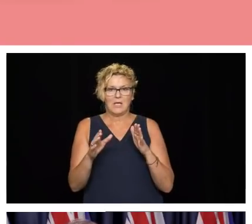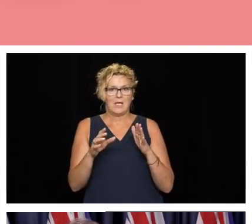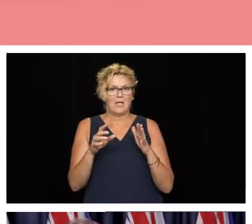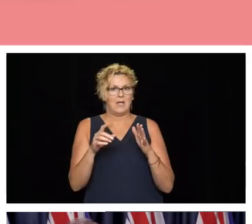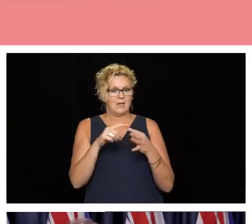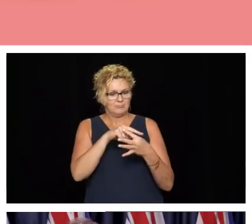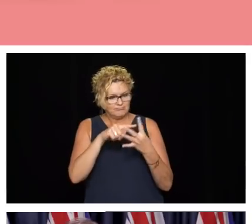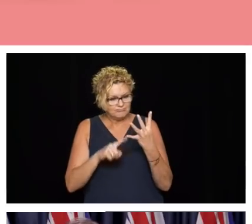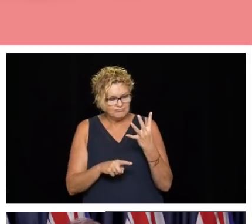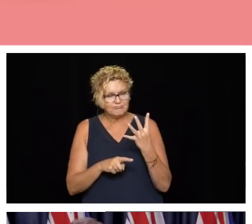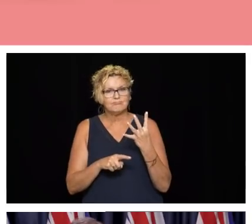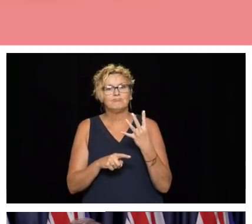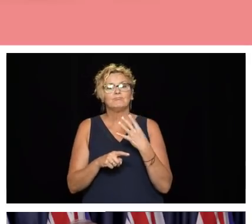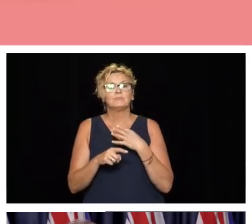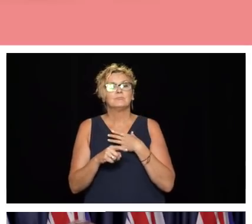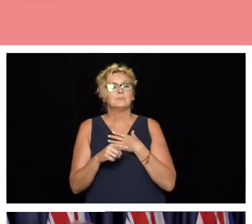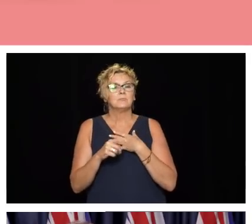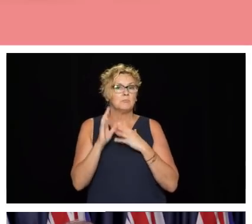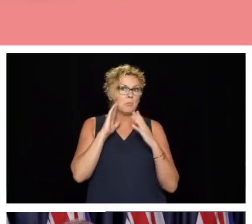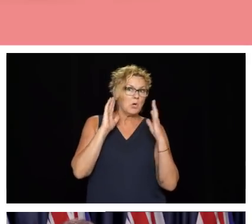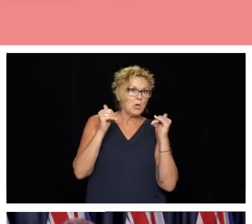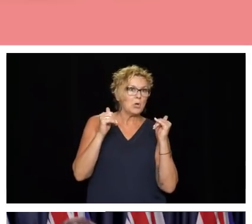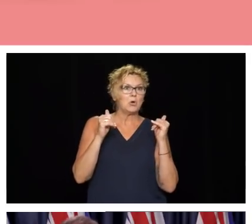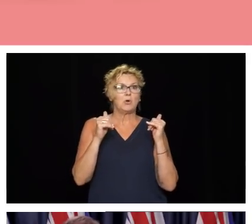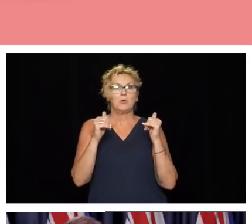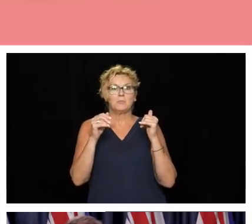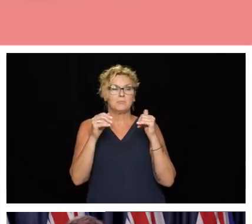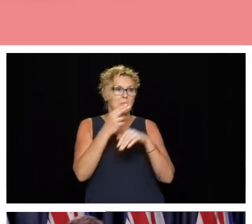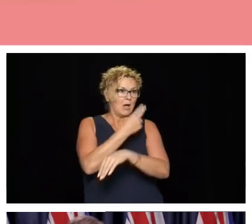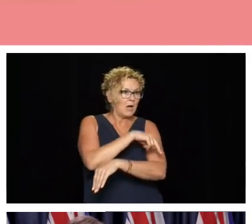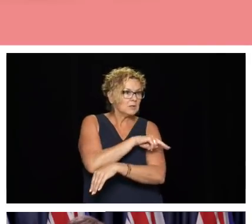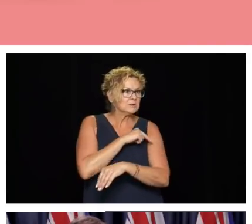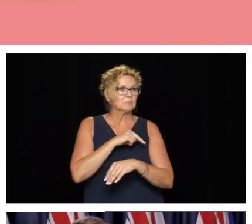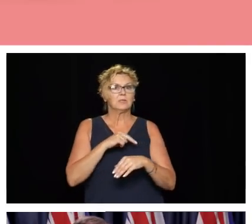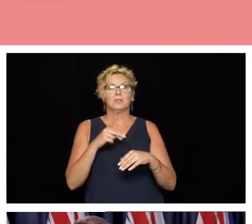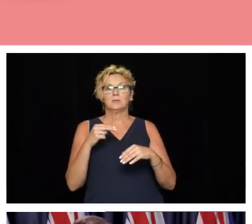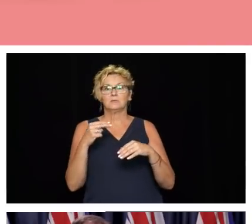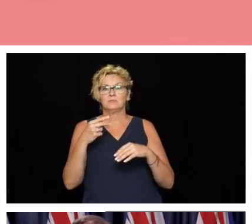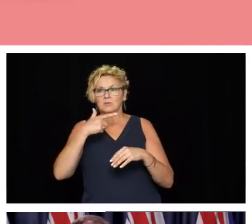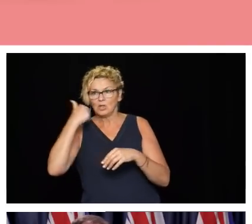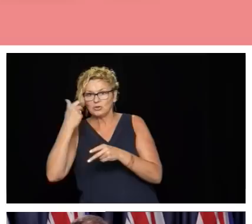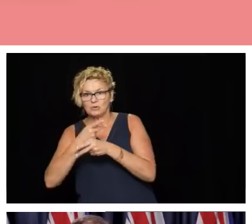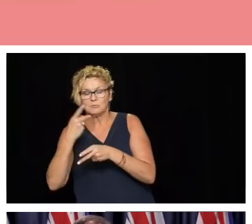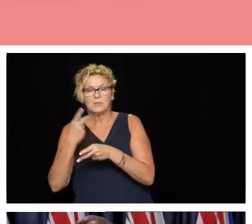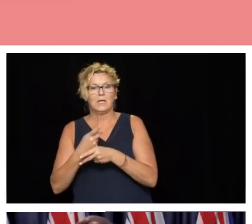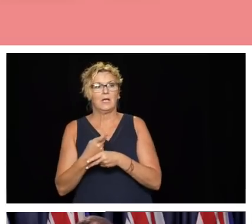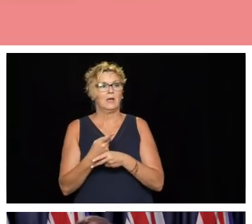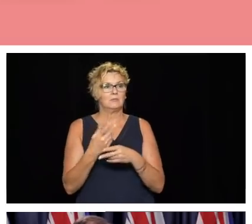demand with the backs of knowing we can successfully implement extreme hospital access control measures if they are required.